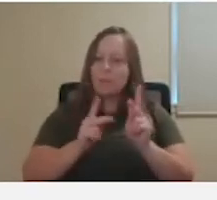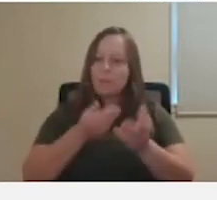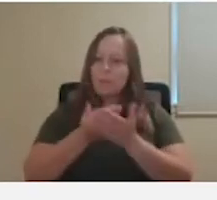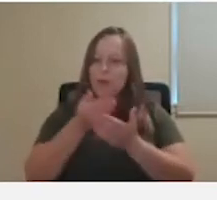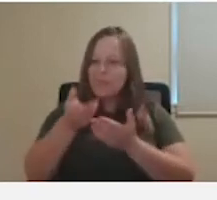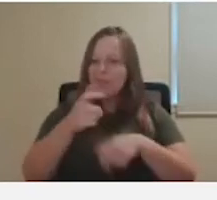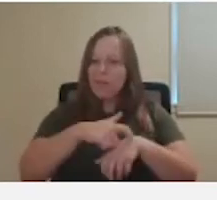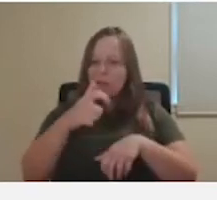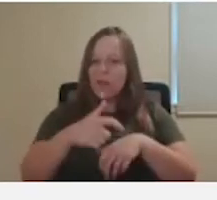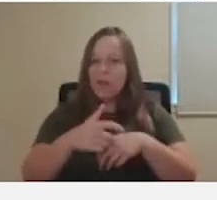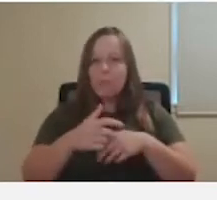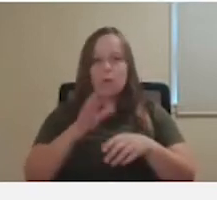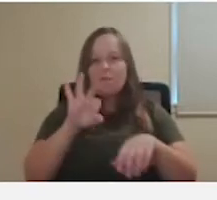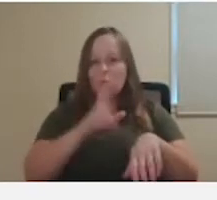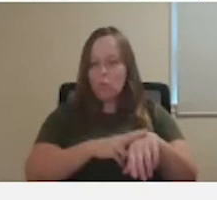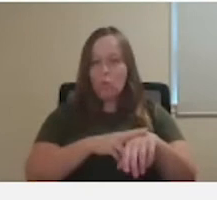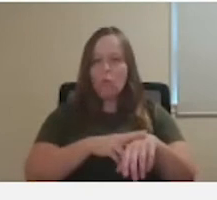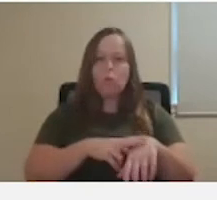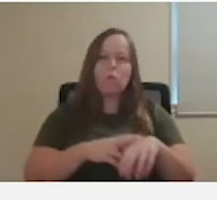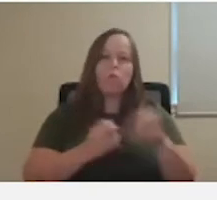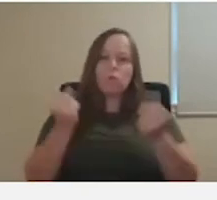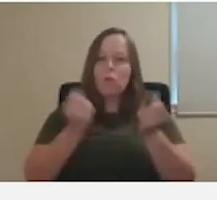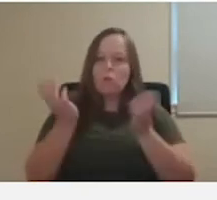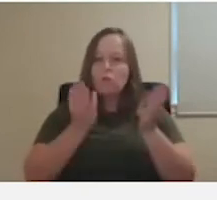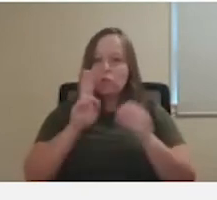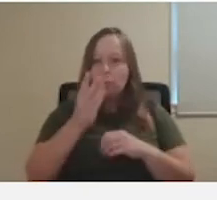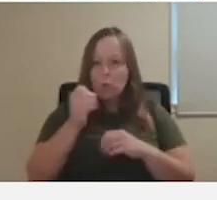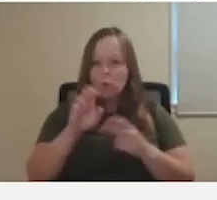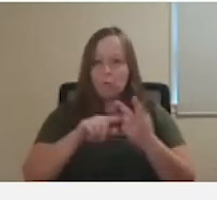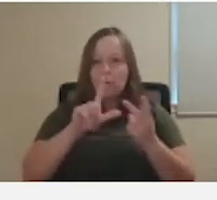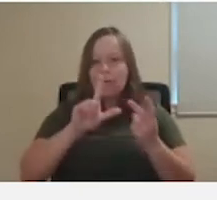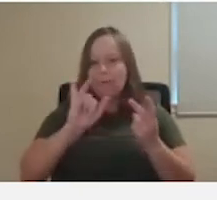And of course, ridesharing services like Uber and Lyft--